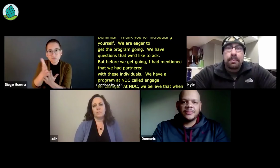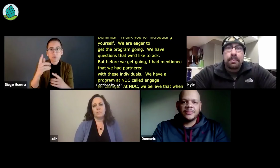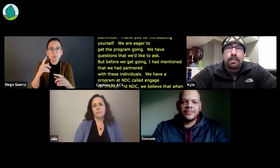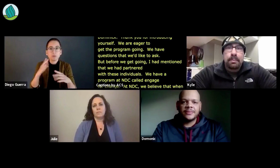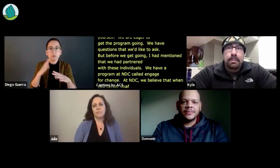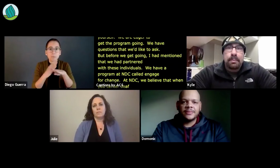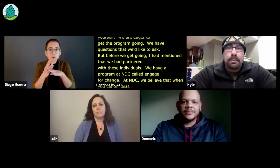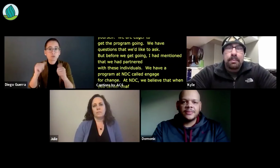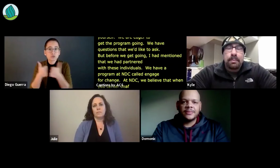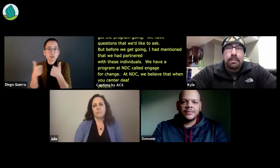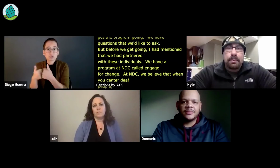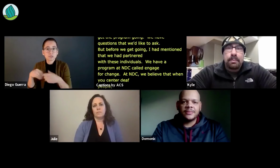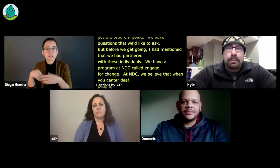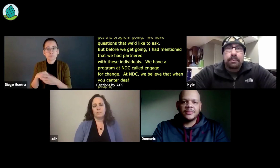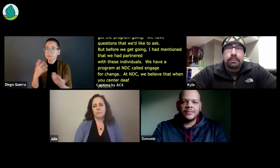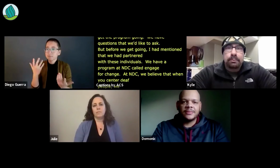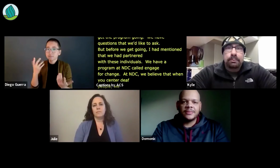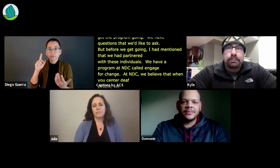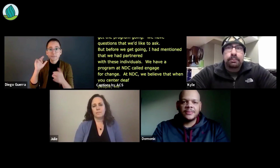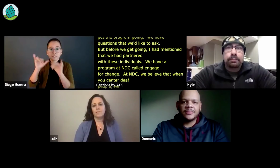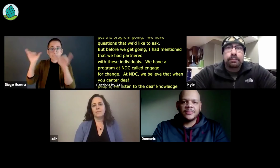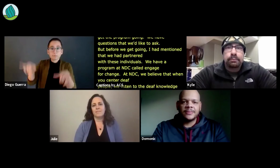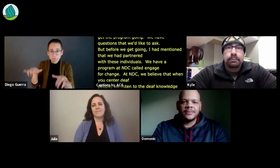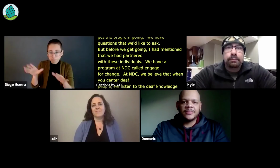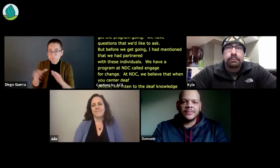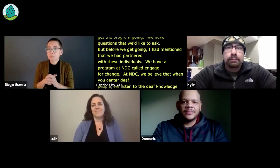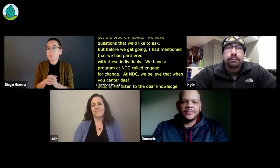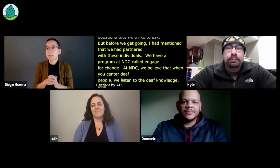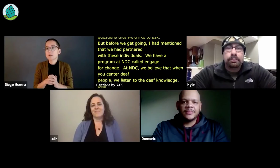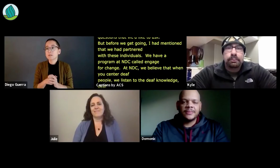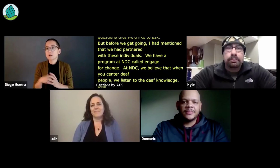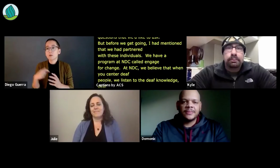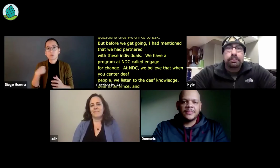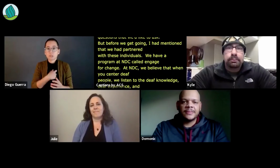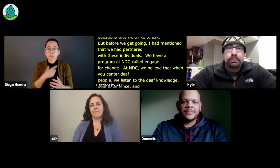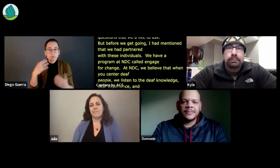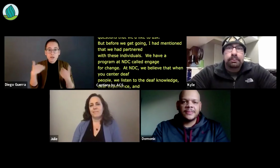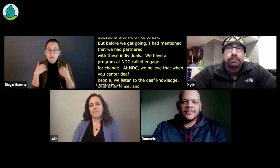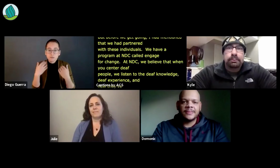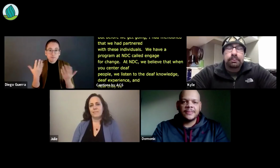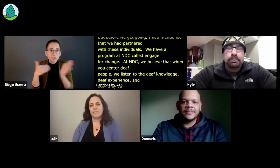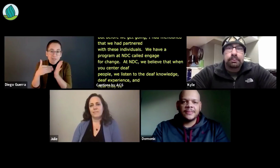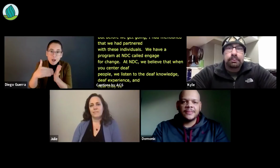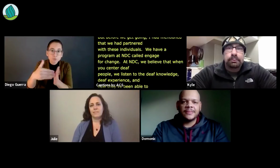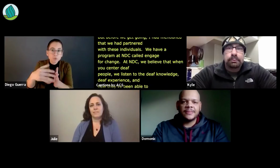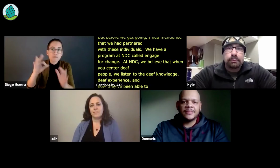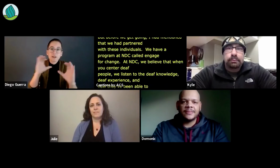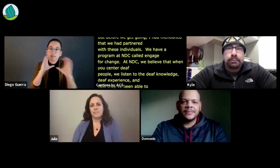and how they've been able to navigate through barriers and challenges-- systemic barriers and challenges that they may have faced.